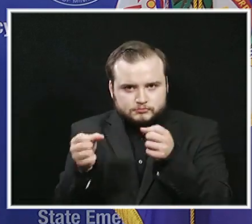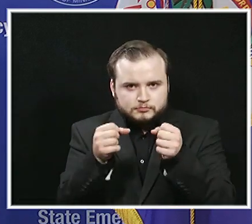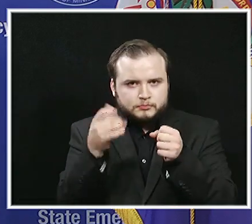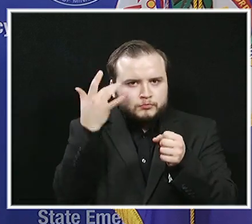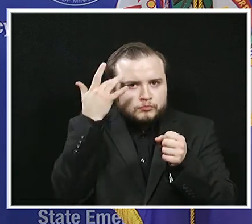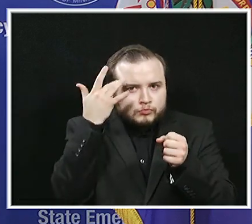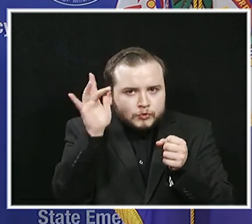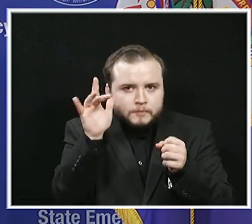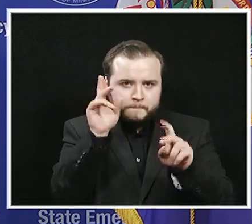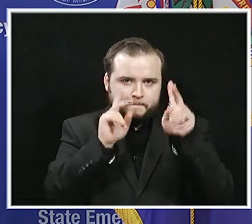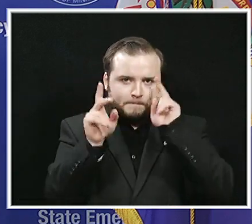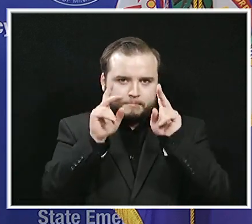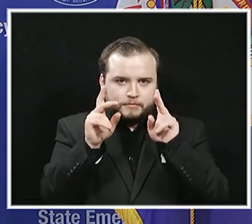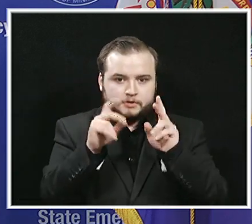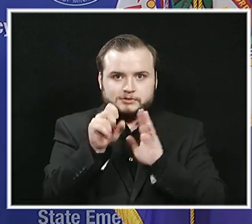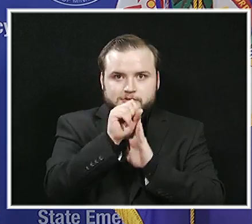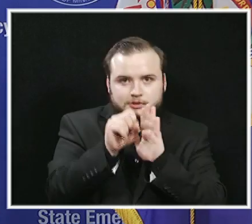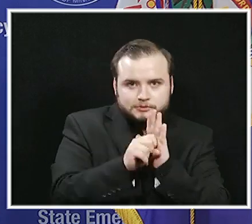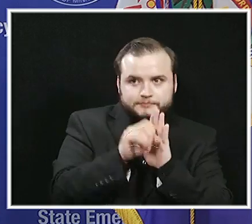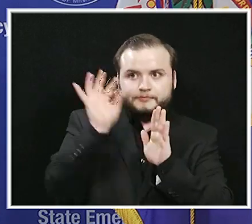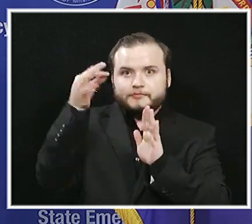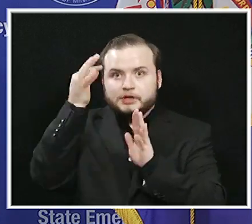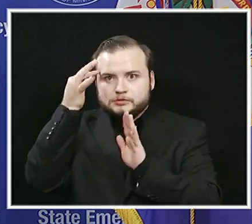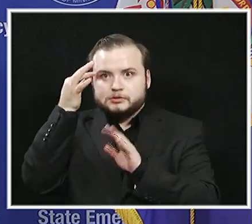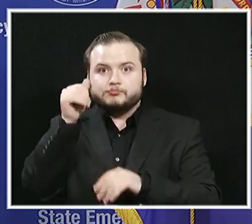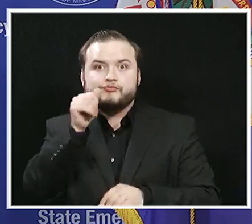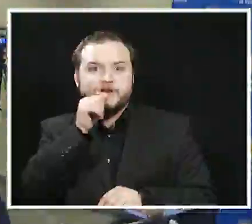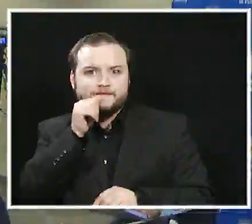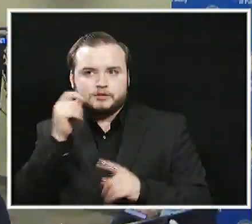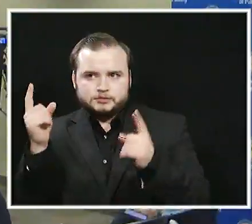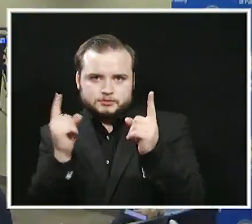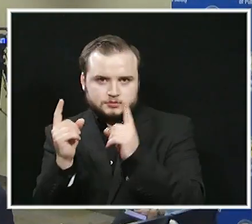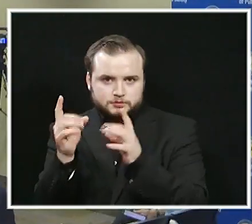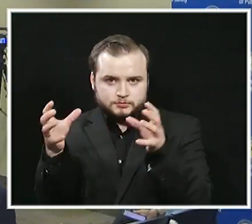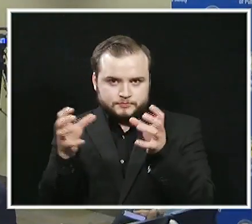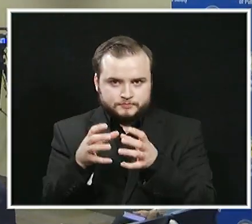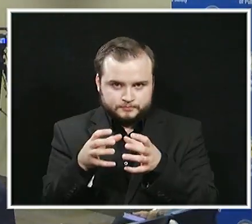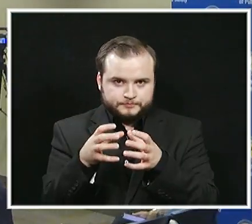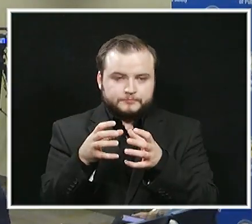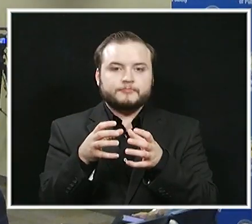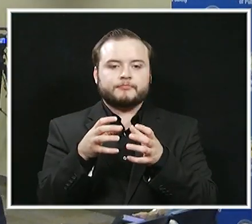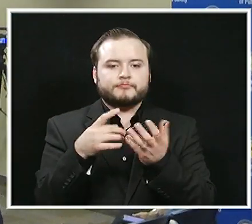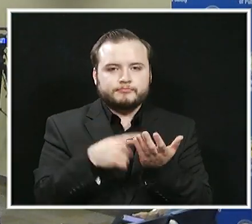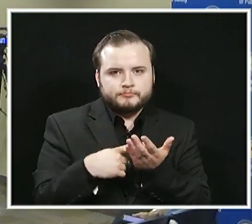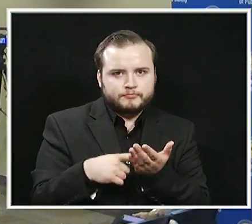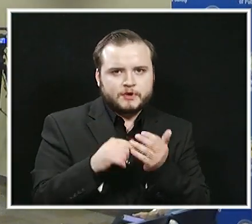safe, they won't do that. There is a workforce team of really smart people, federal, local, state, private,